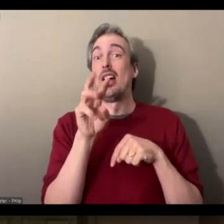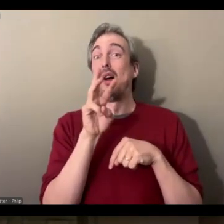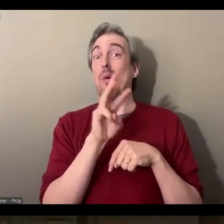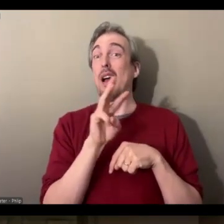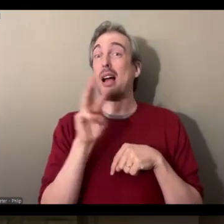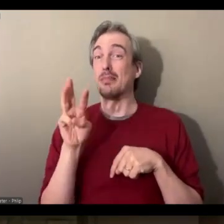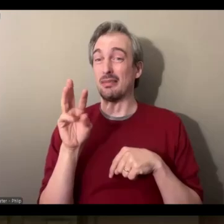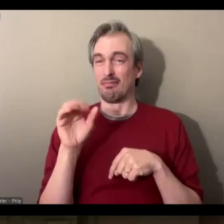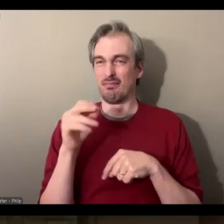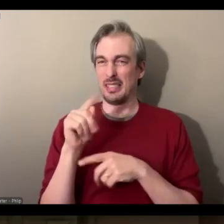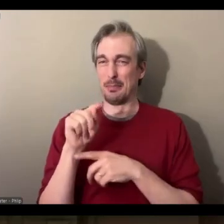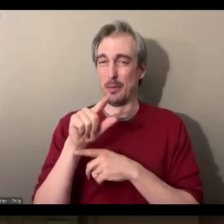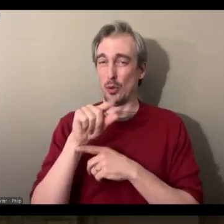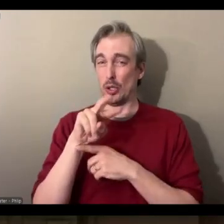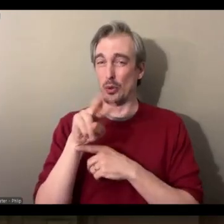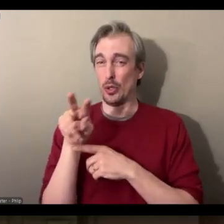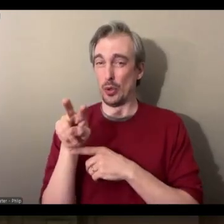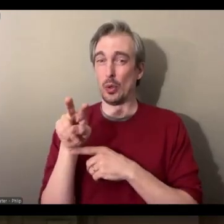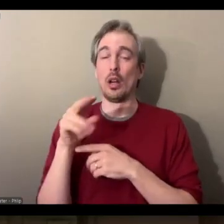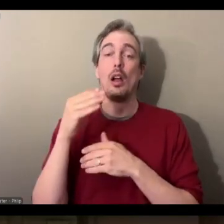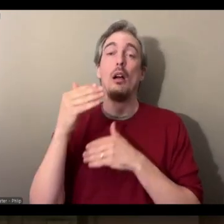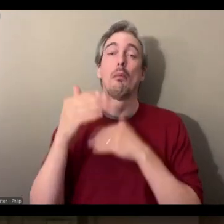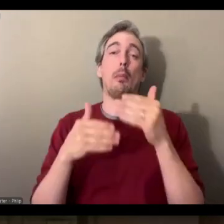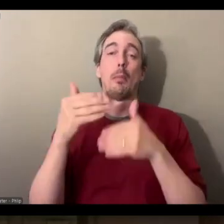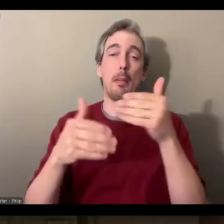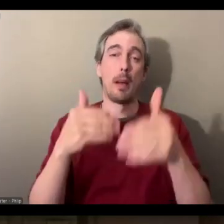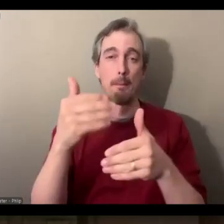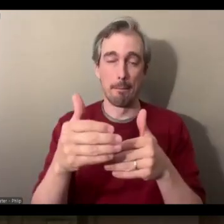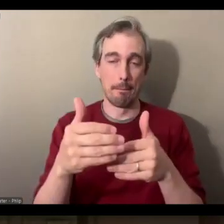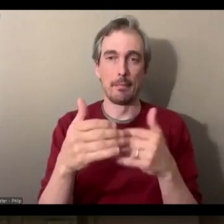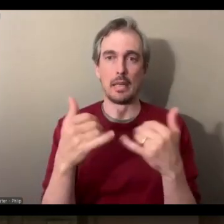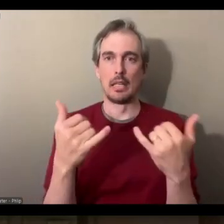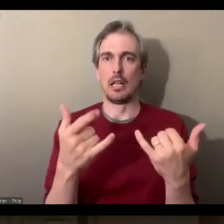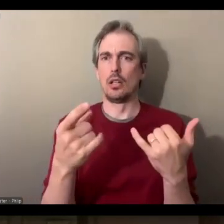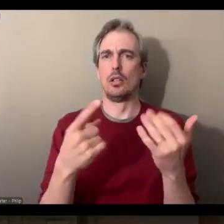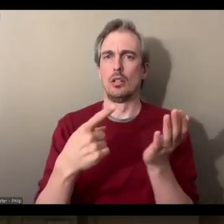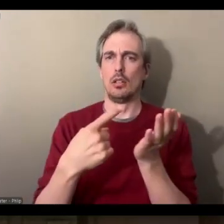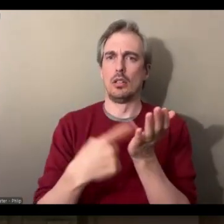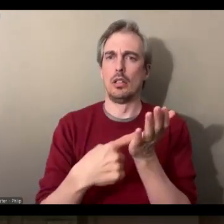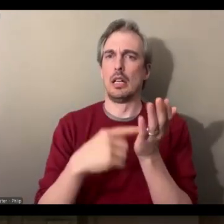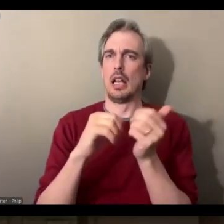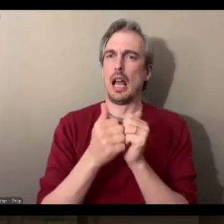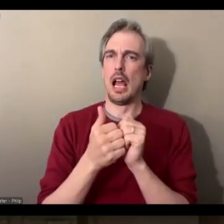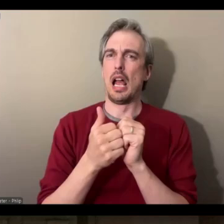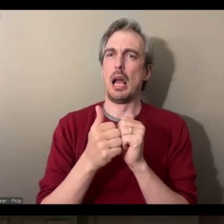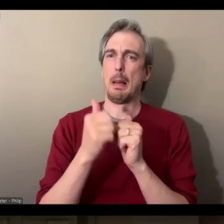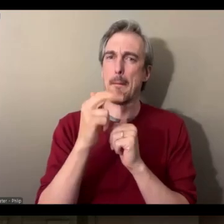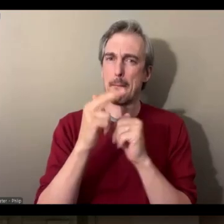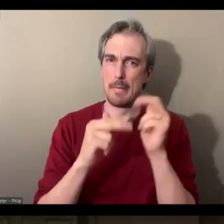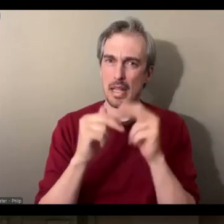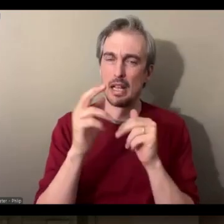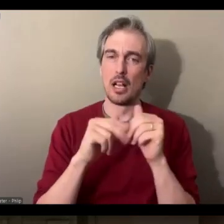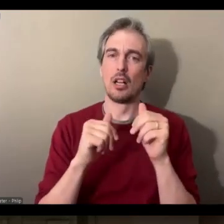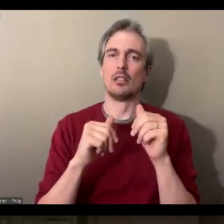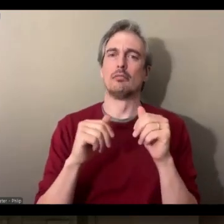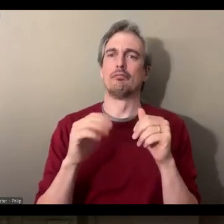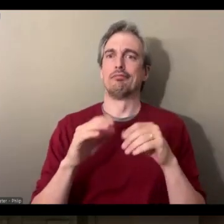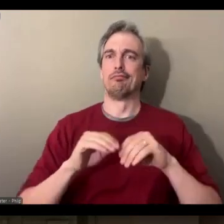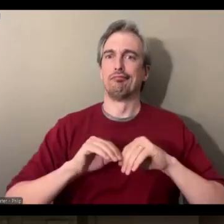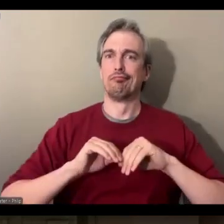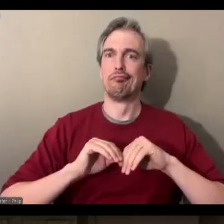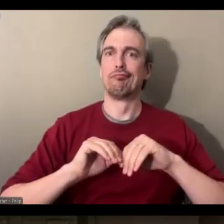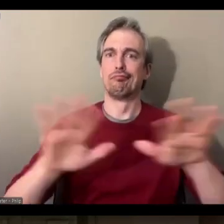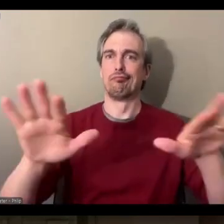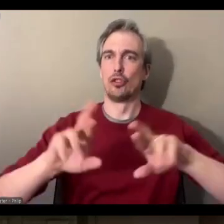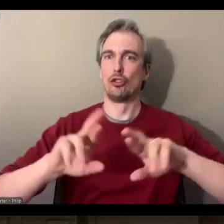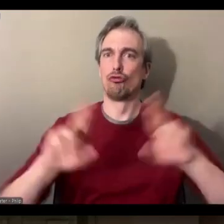talking about... How do we build and launch the website in less than 6 months? We're looking at: